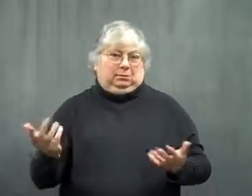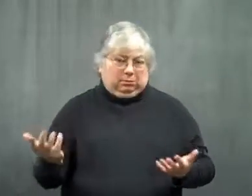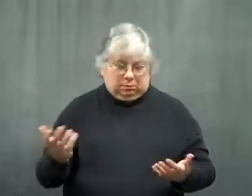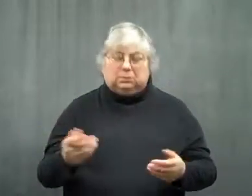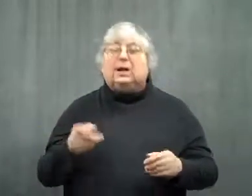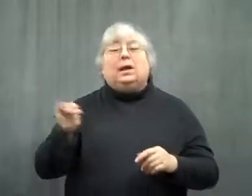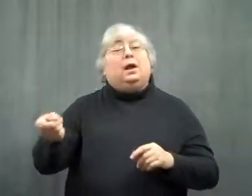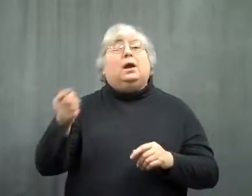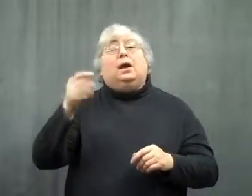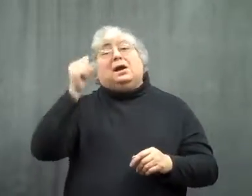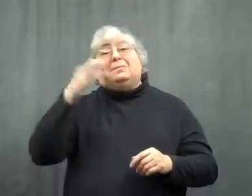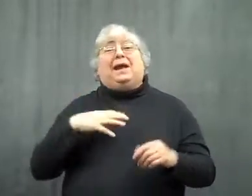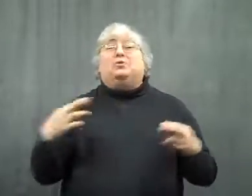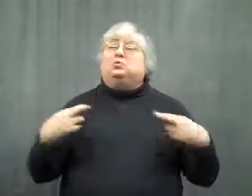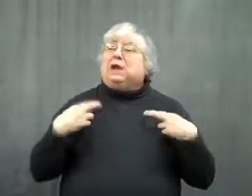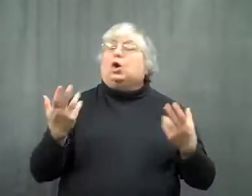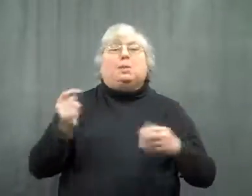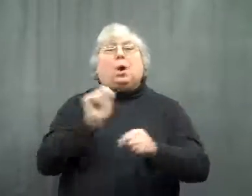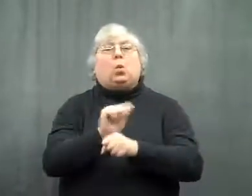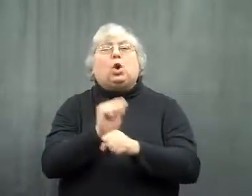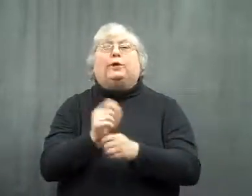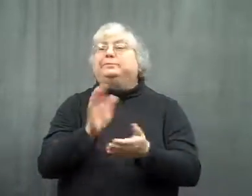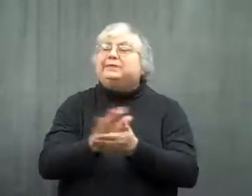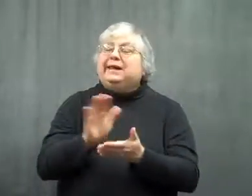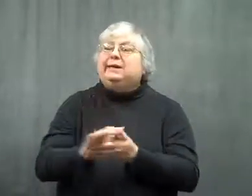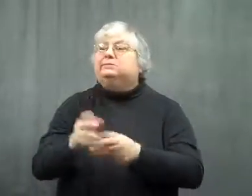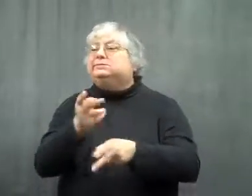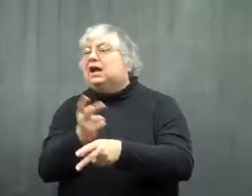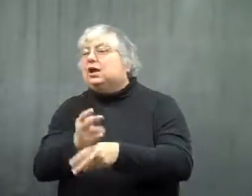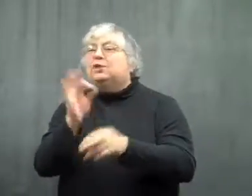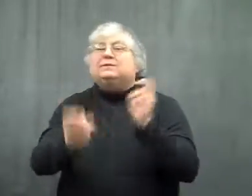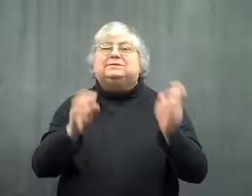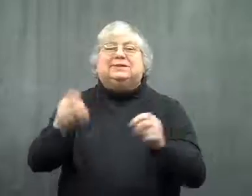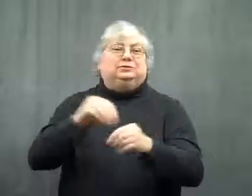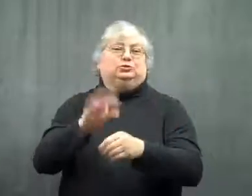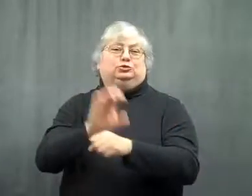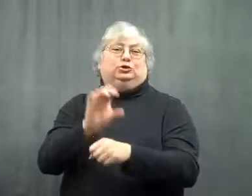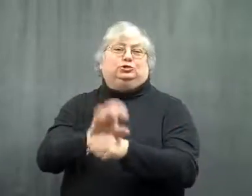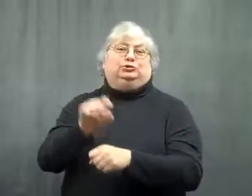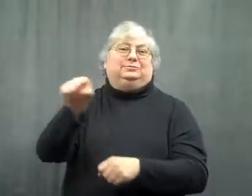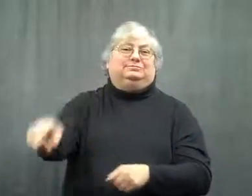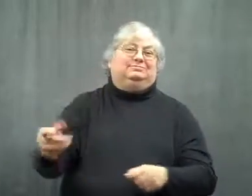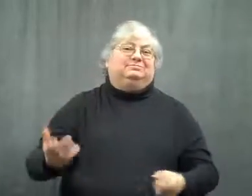Though he was retired, he did maintenance for a church.